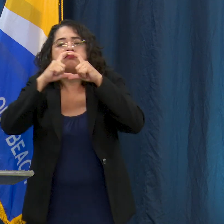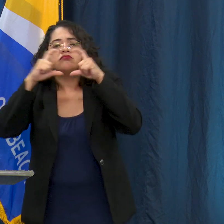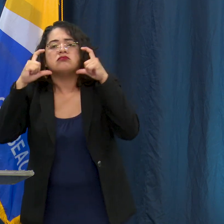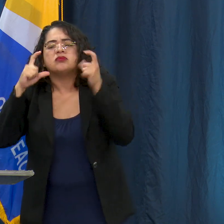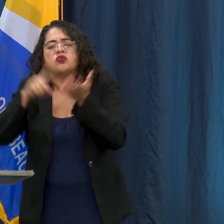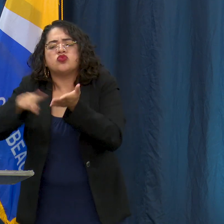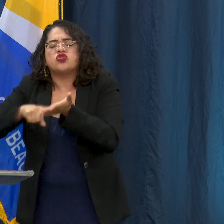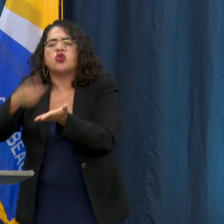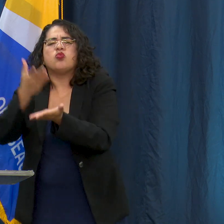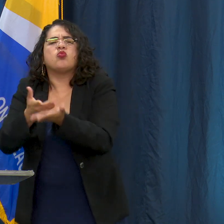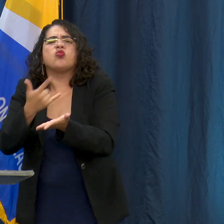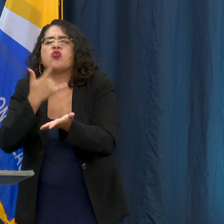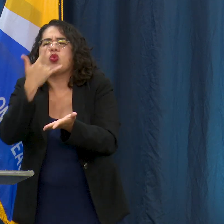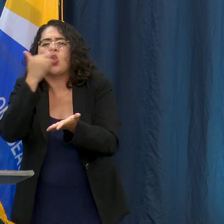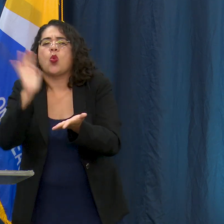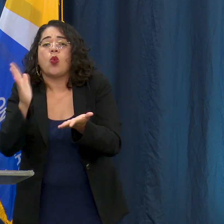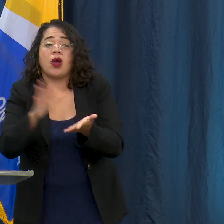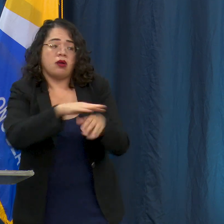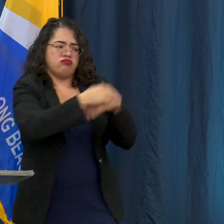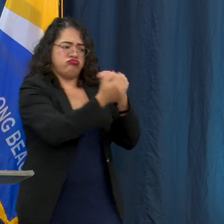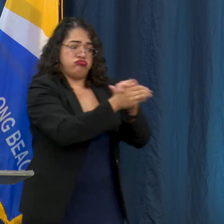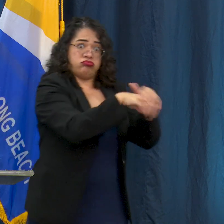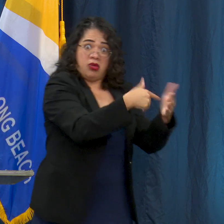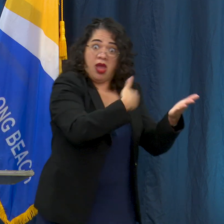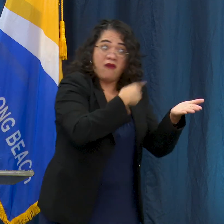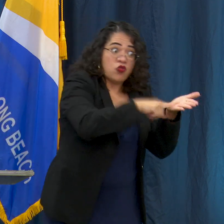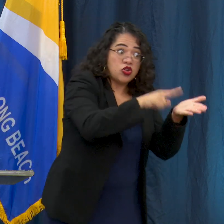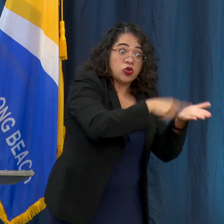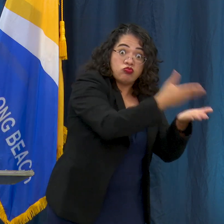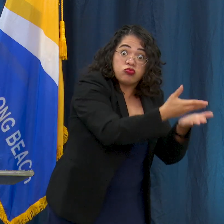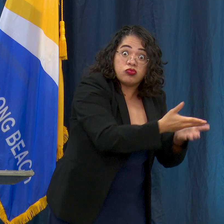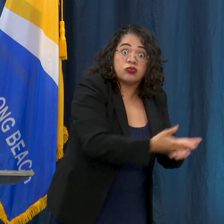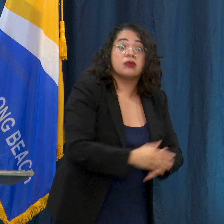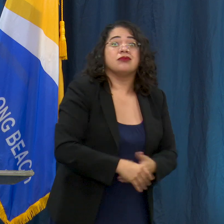washing your hands? Why are you saying that? I think that's really